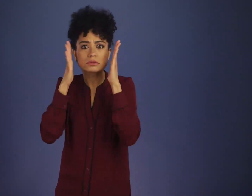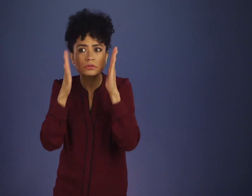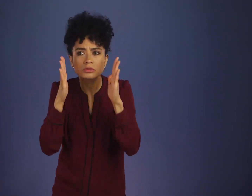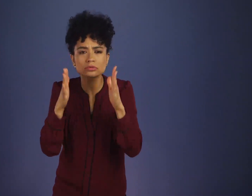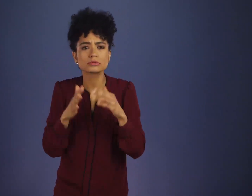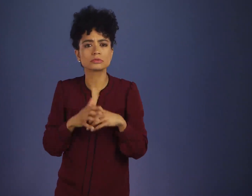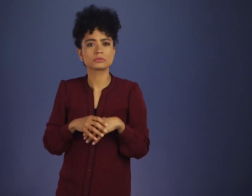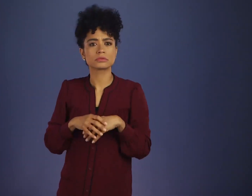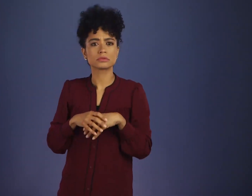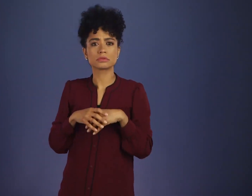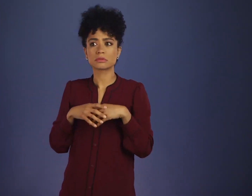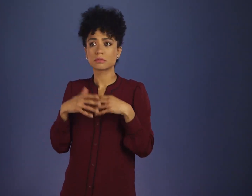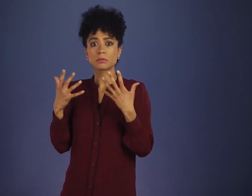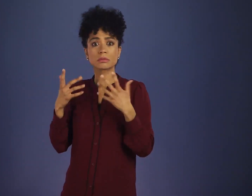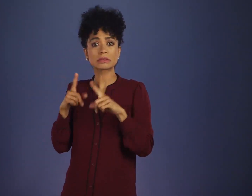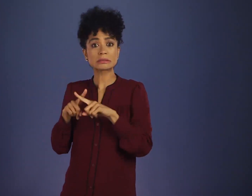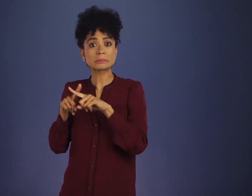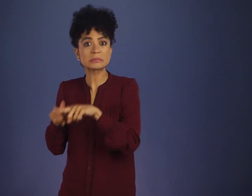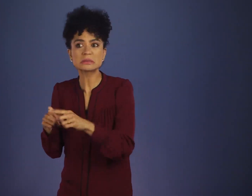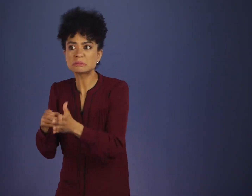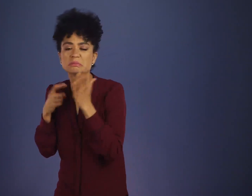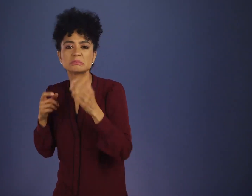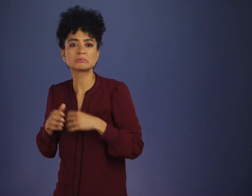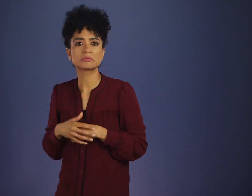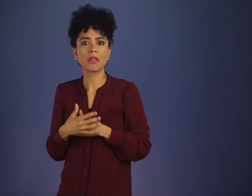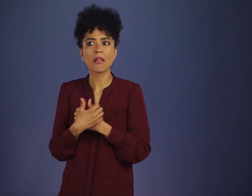or revulsion in the protectors themselves —